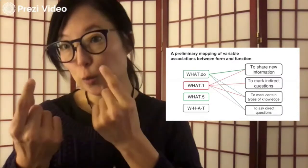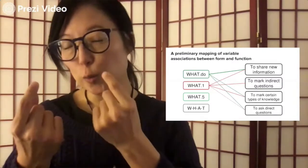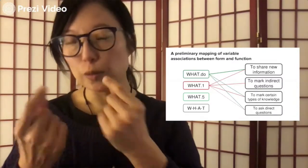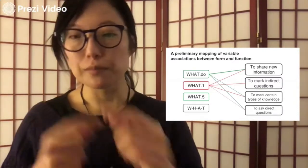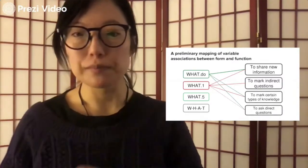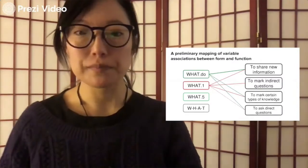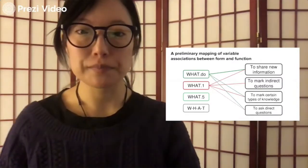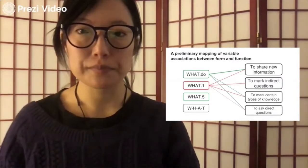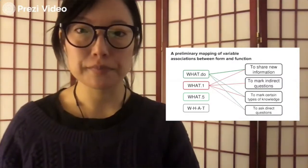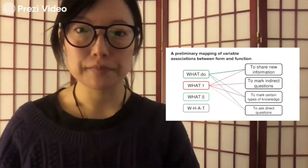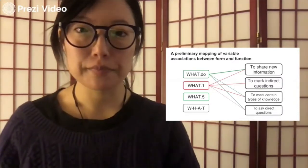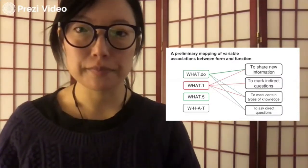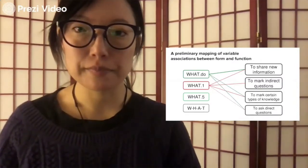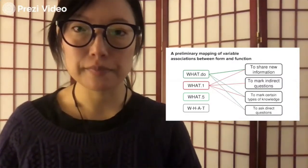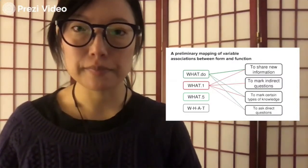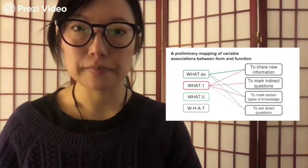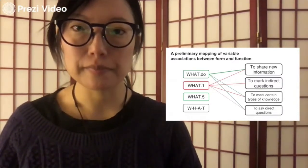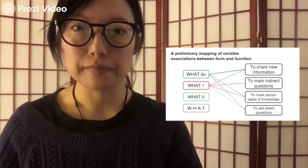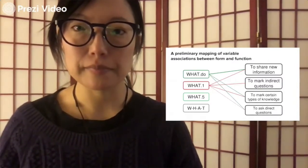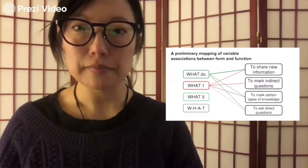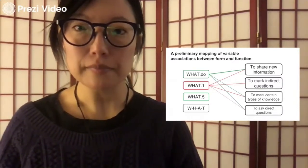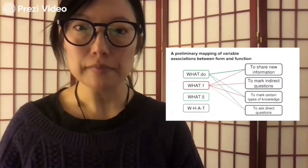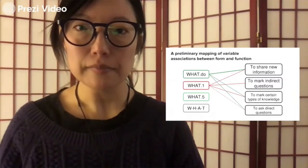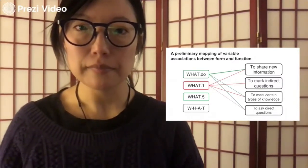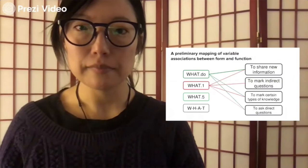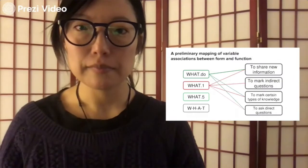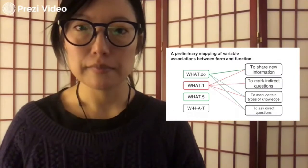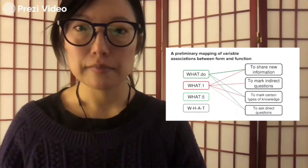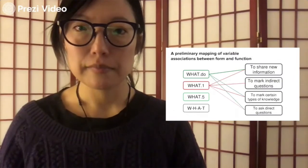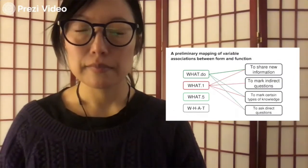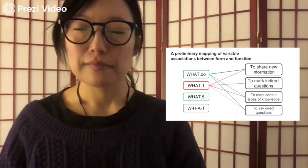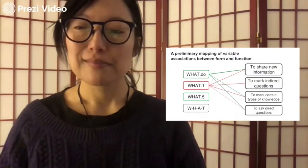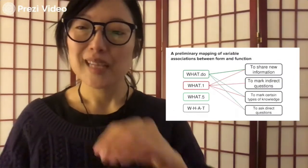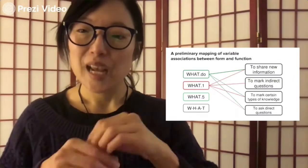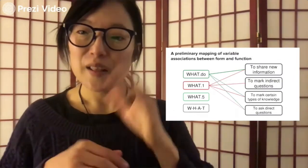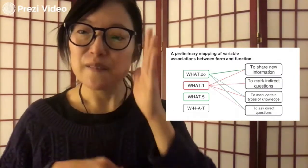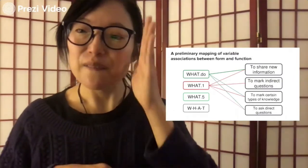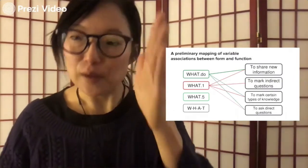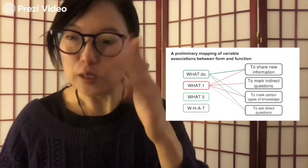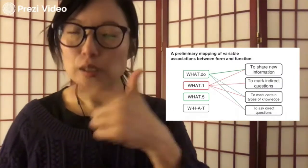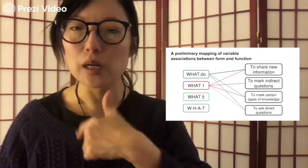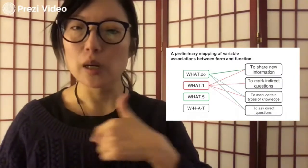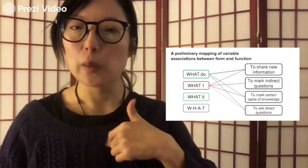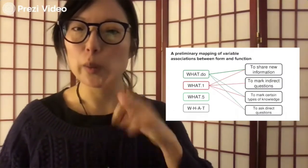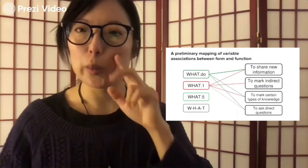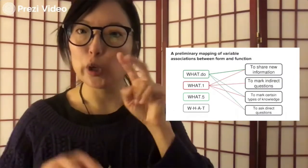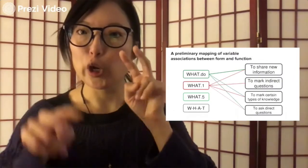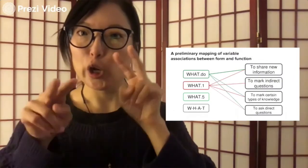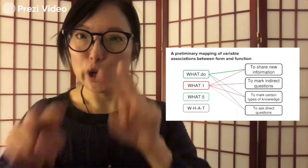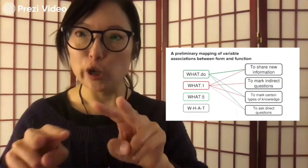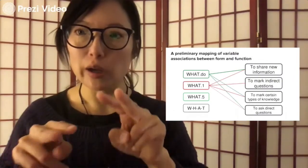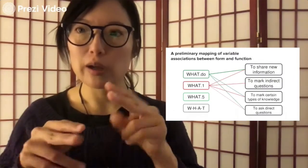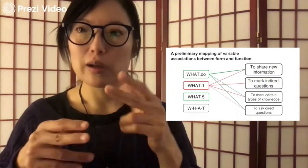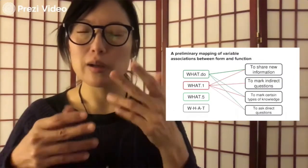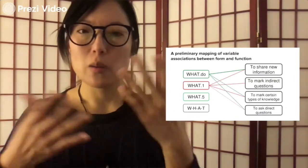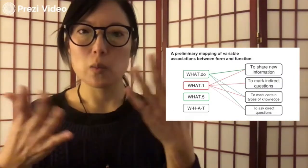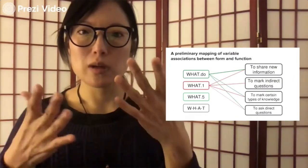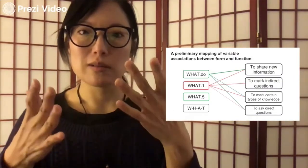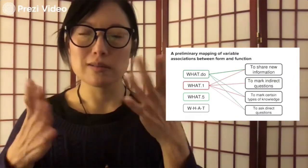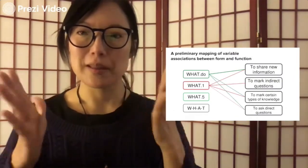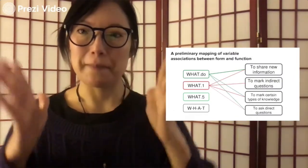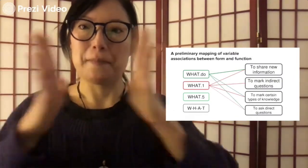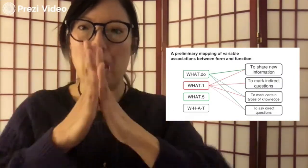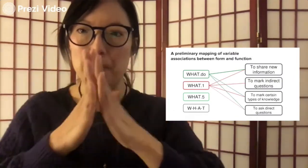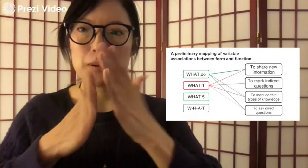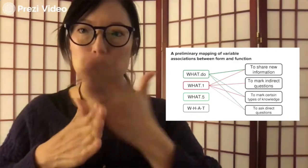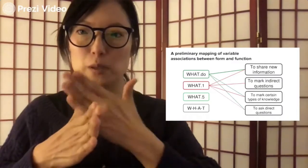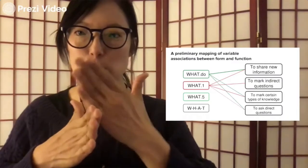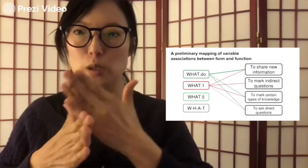compared to the WHAT.do in future research. We will look at